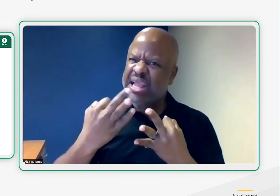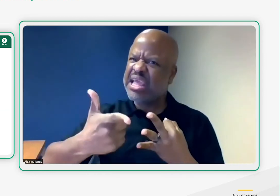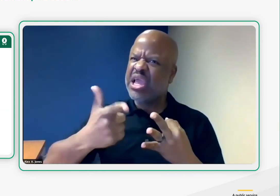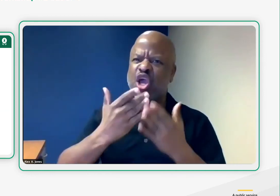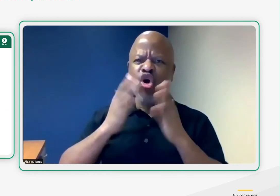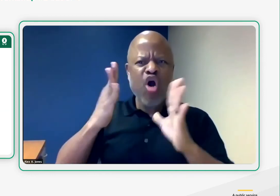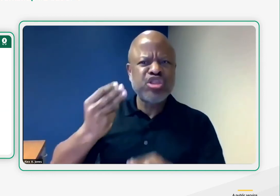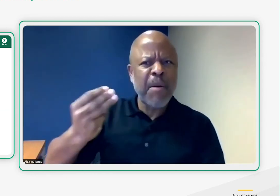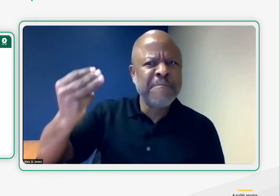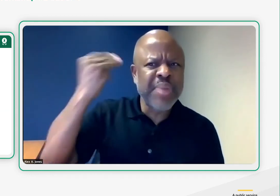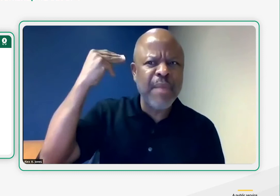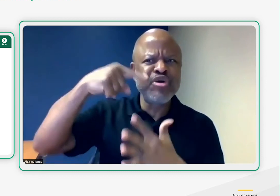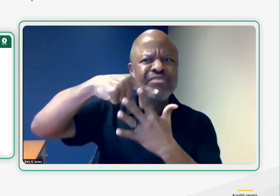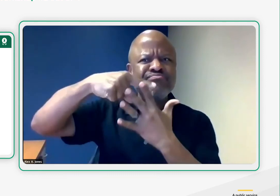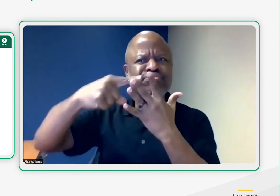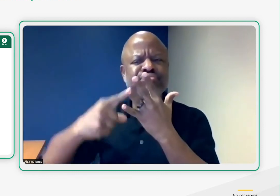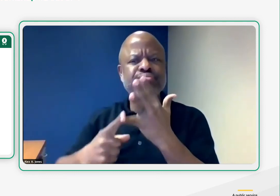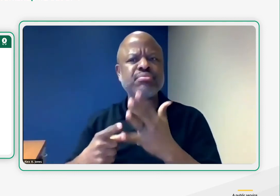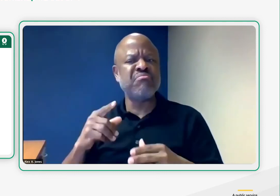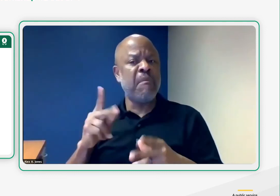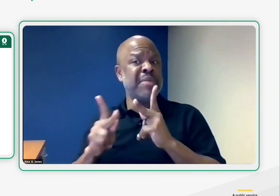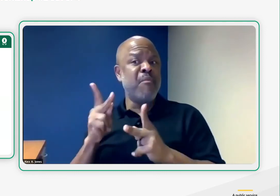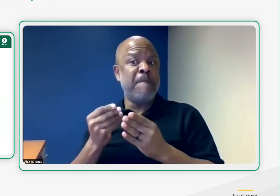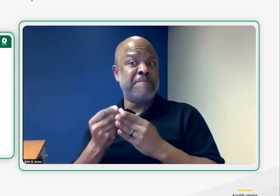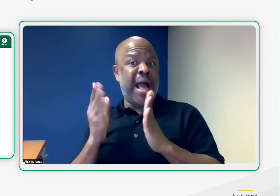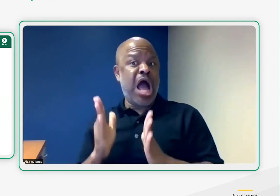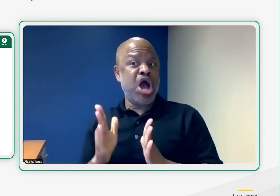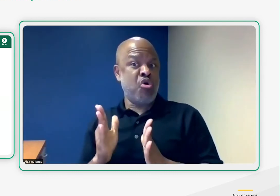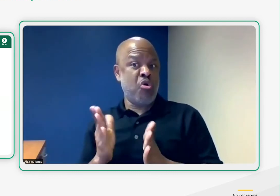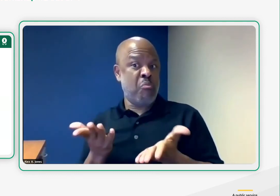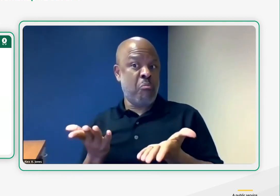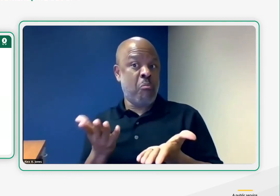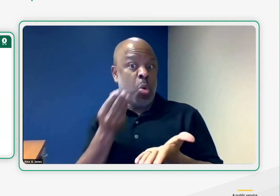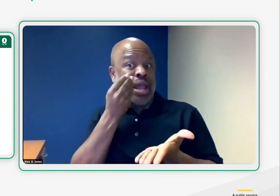We often think of all the work that was invested in everything that was done to improve the look of the house.